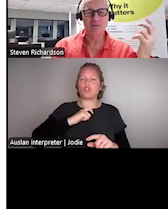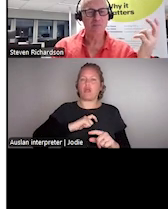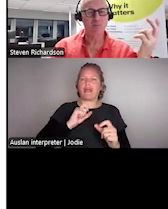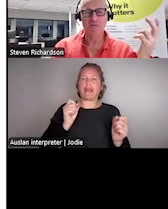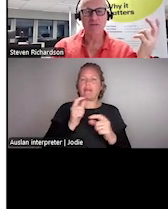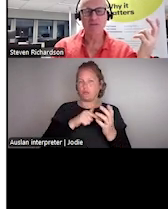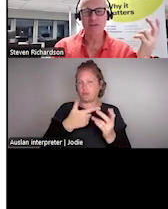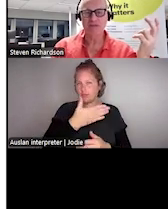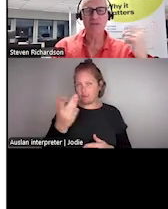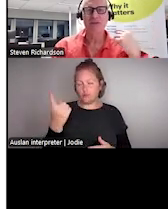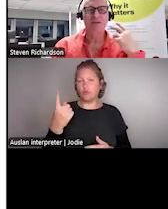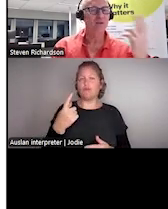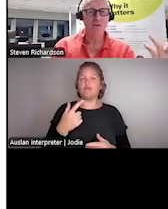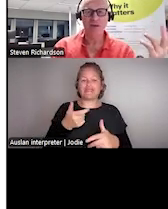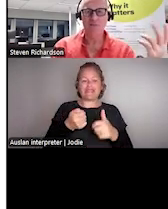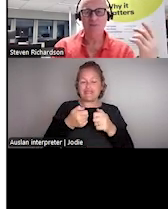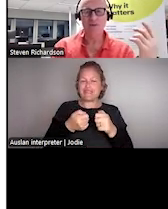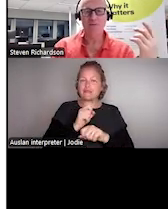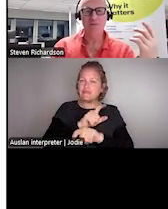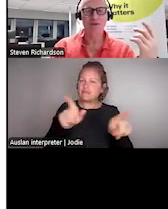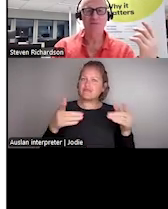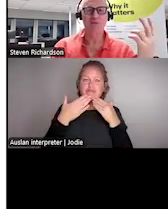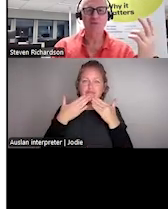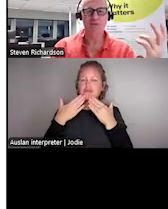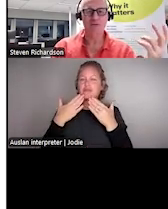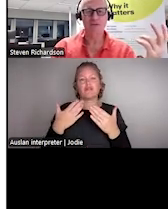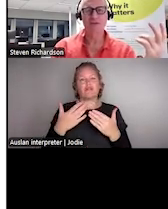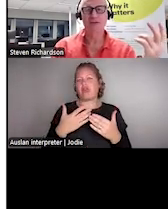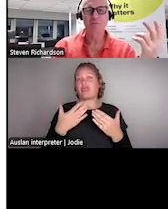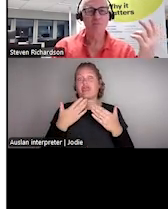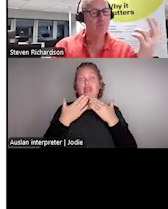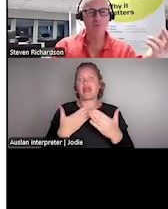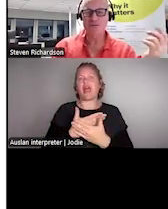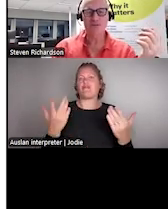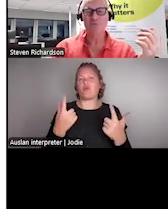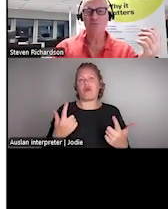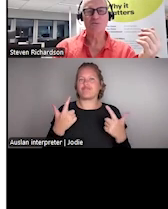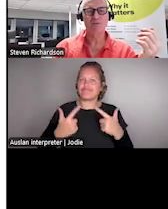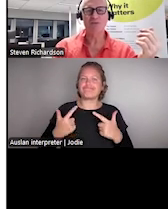send personalised text. You cannot make people enough. You did it. Personalised calls never